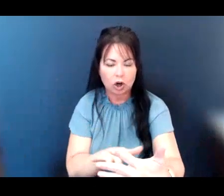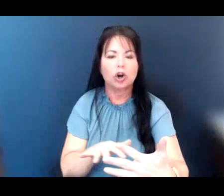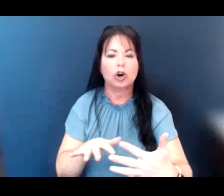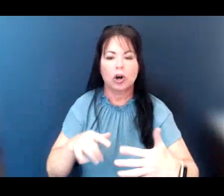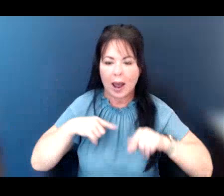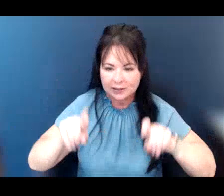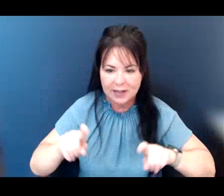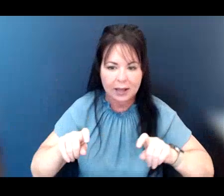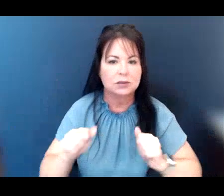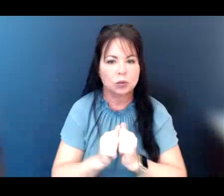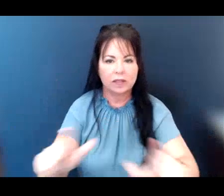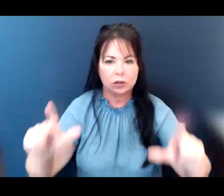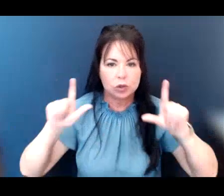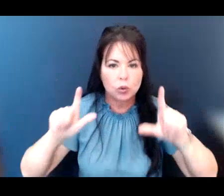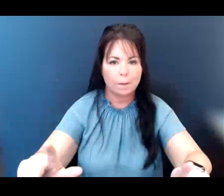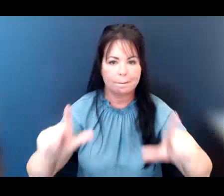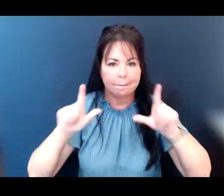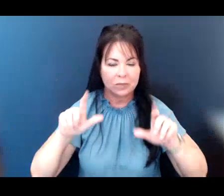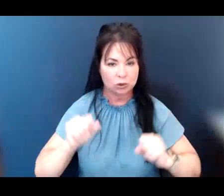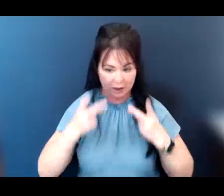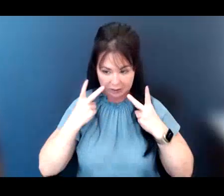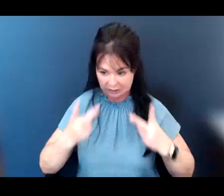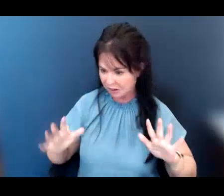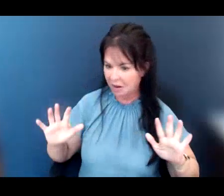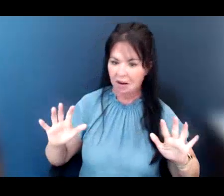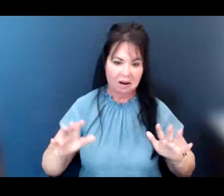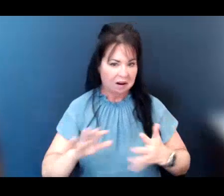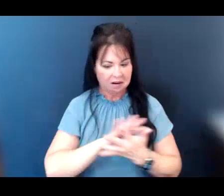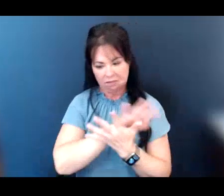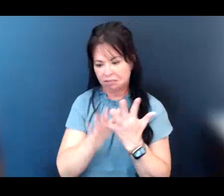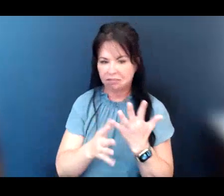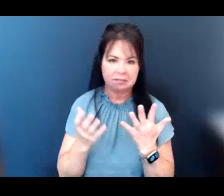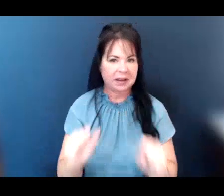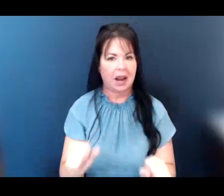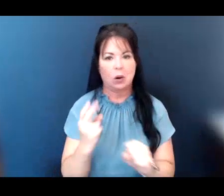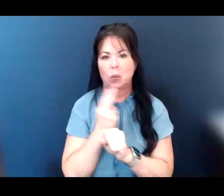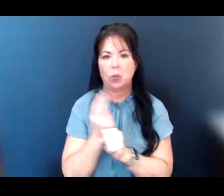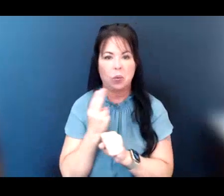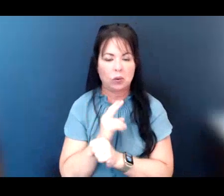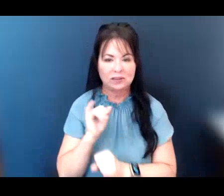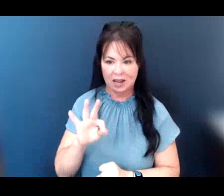so that I can see how usable it is using those methods. If I see an issue, I look at the code.